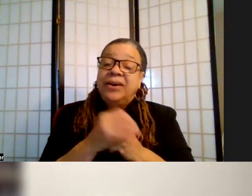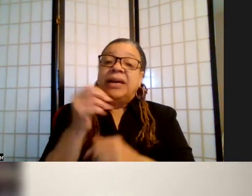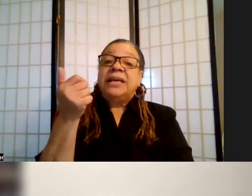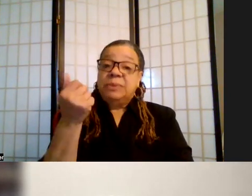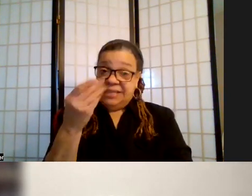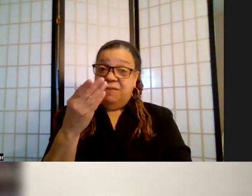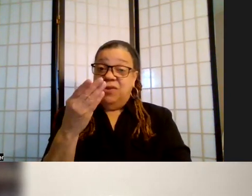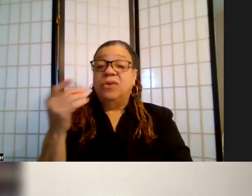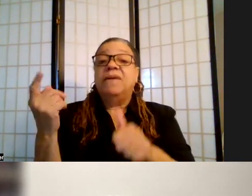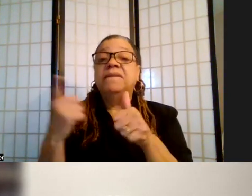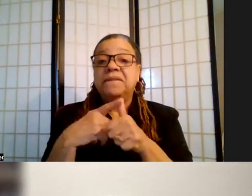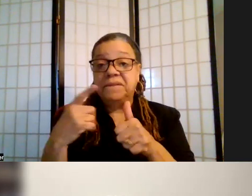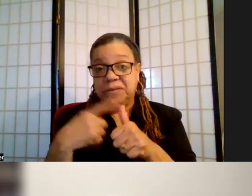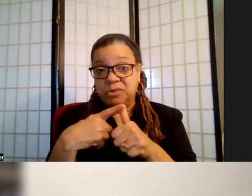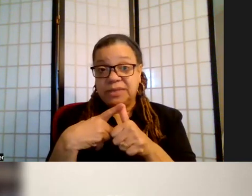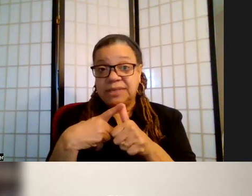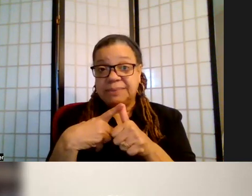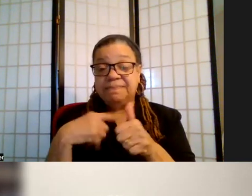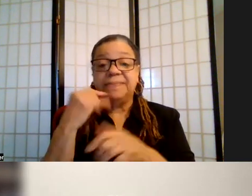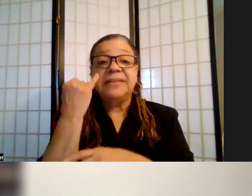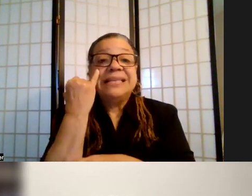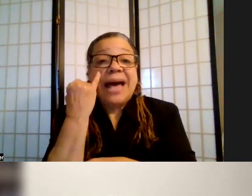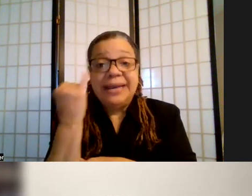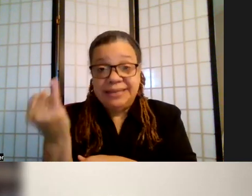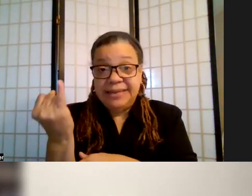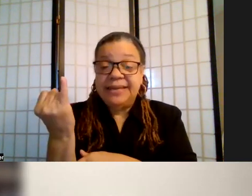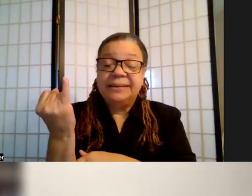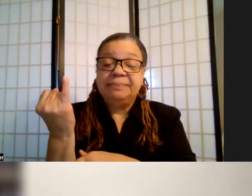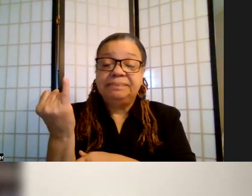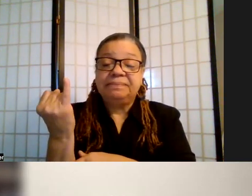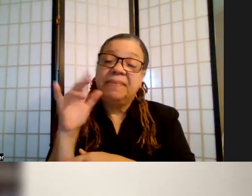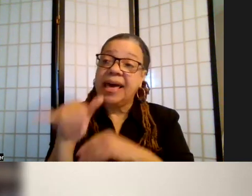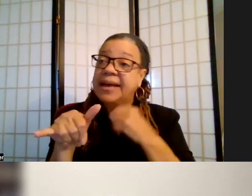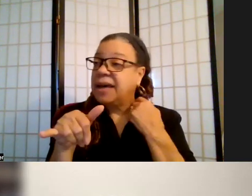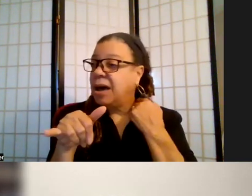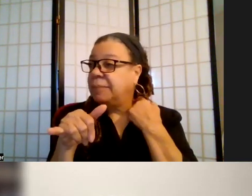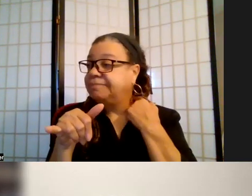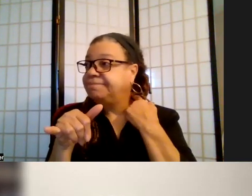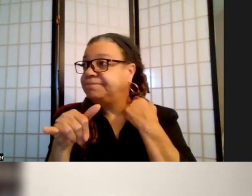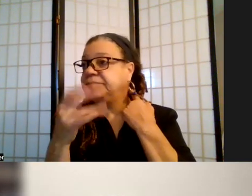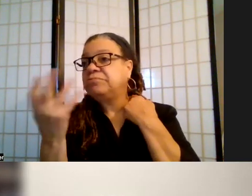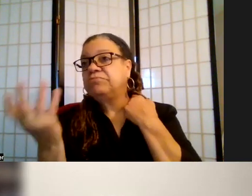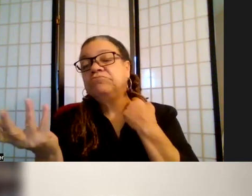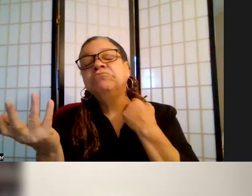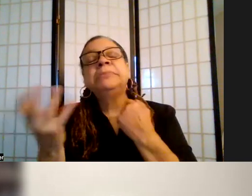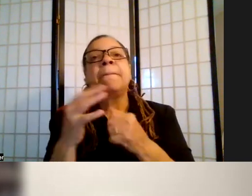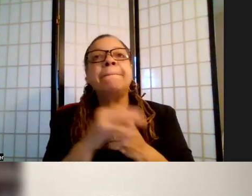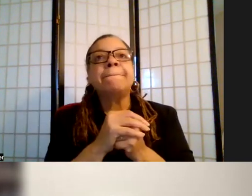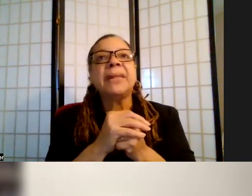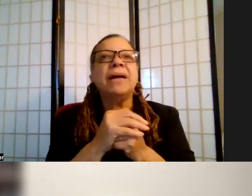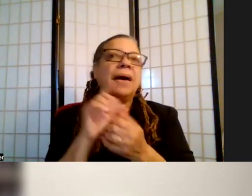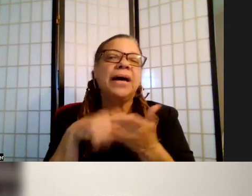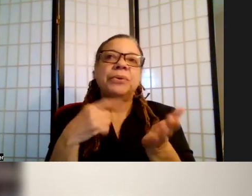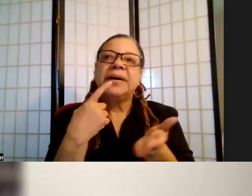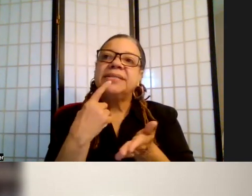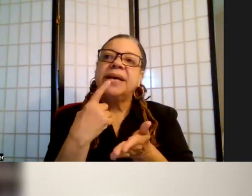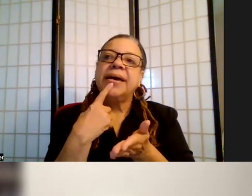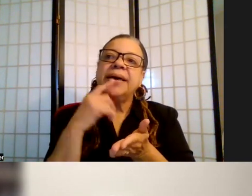First of all, this, this notion this idea that uh, uh, so--